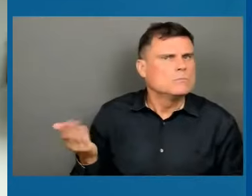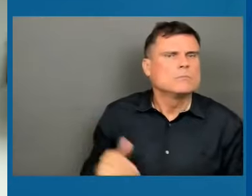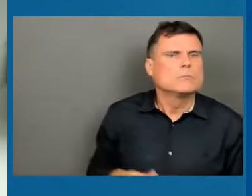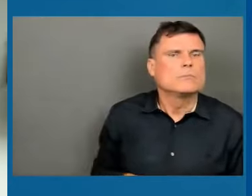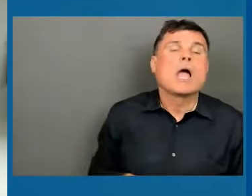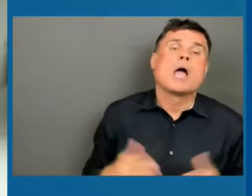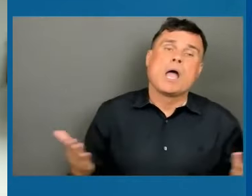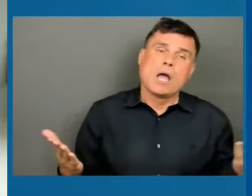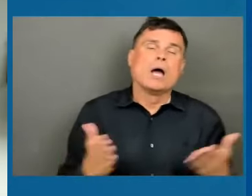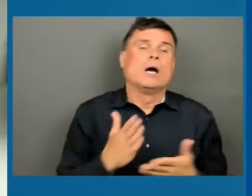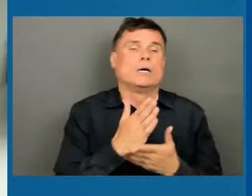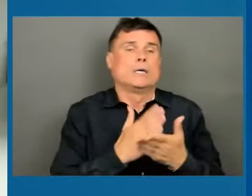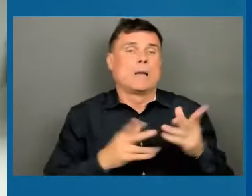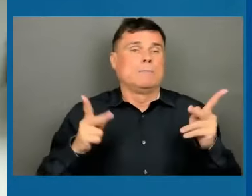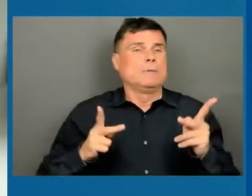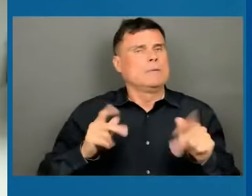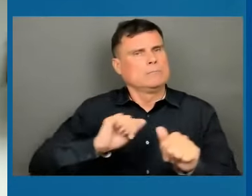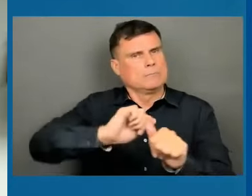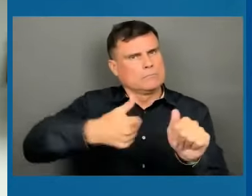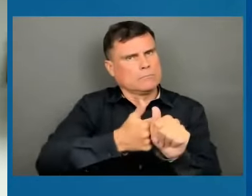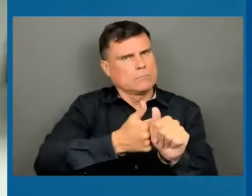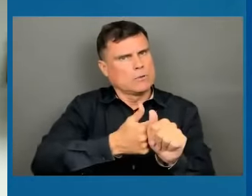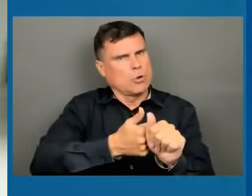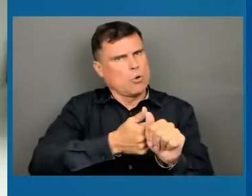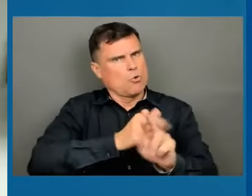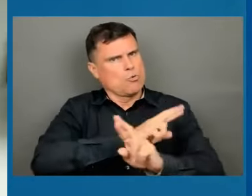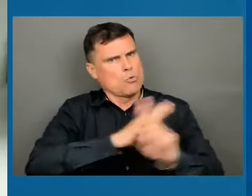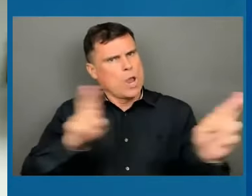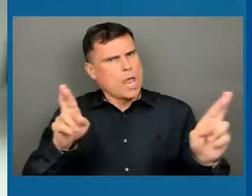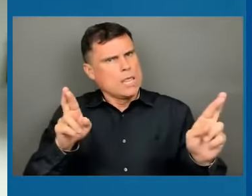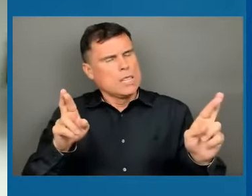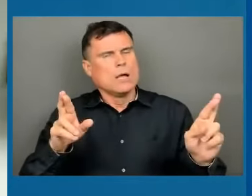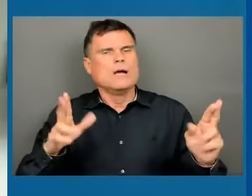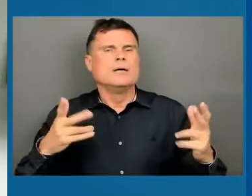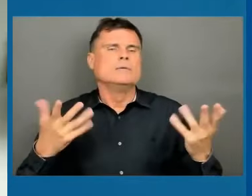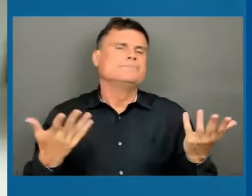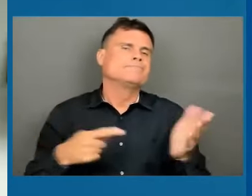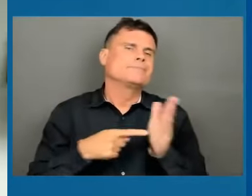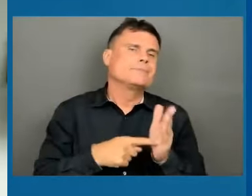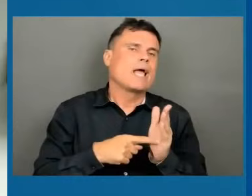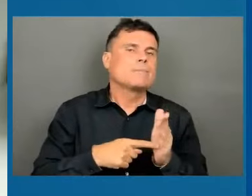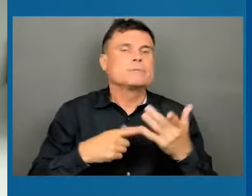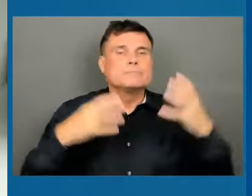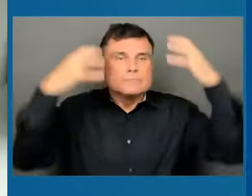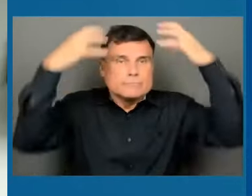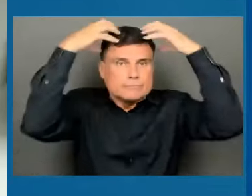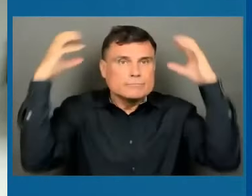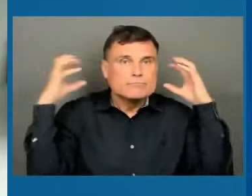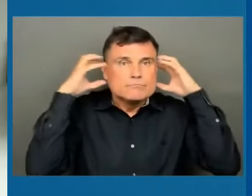communication. Obviously when we lose that type of technology, we recognize that communities